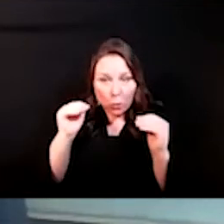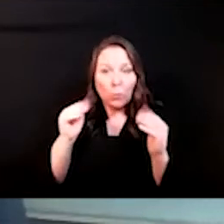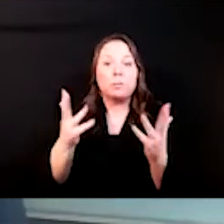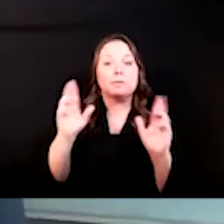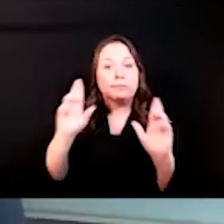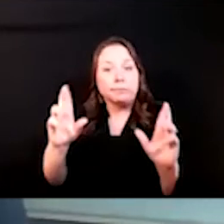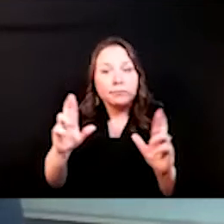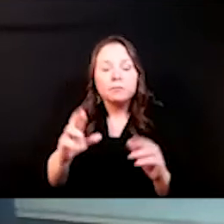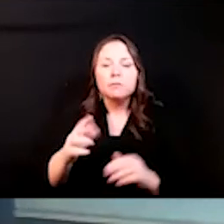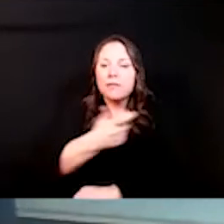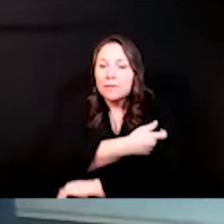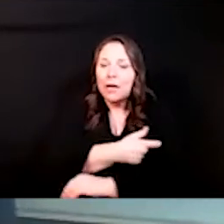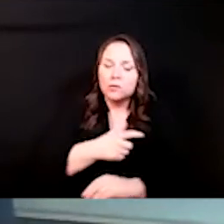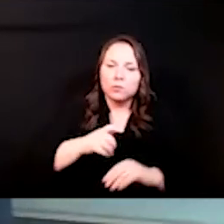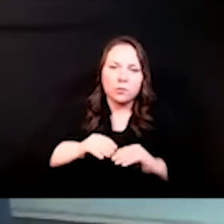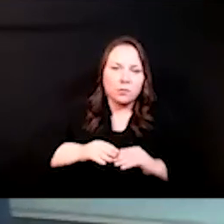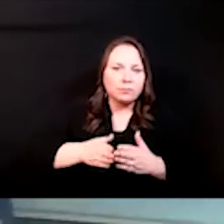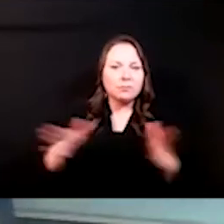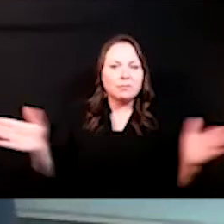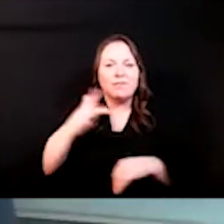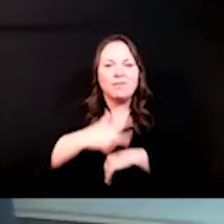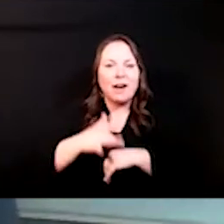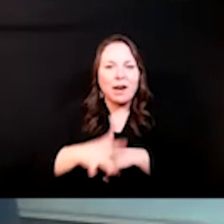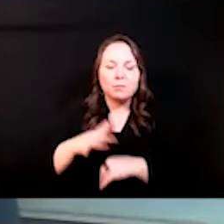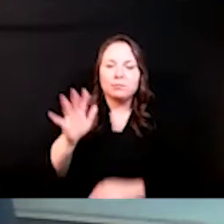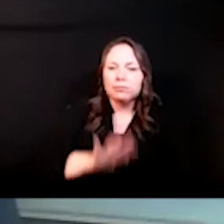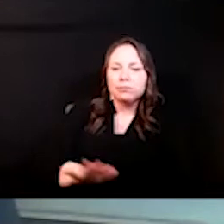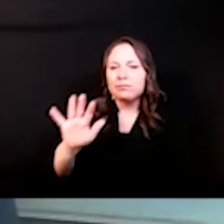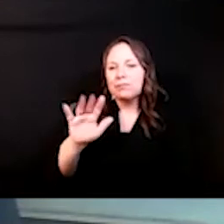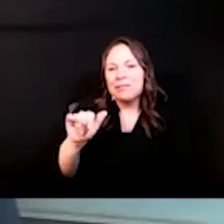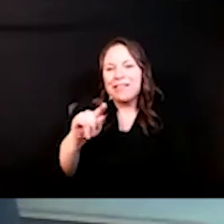YOUNGER PEOPLE VACCINATED. AND WE HOPE THAT VACCINES WILL BE